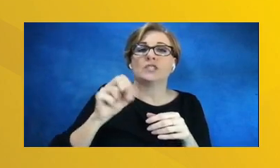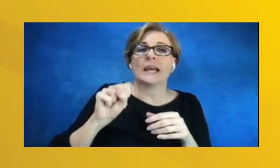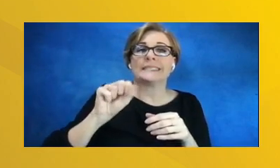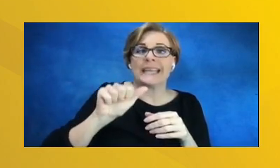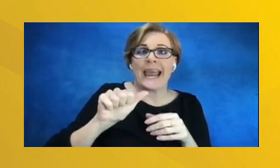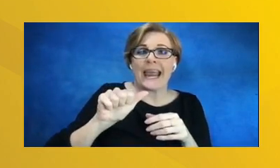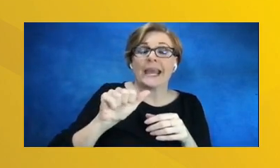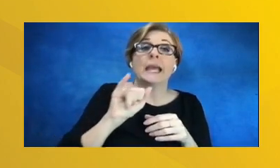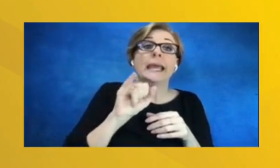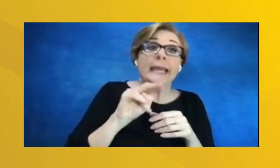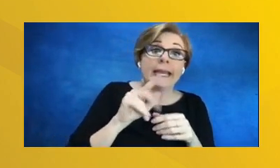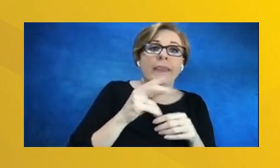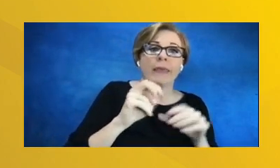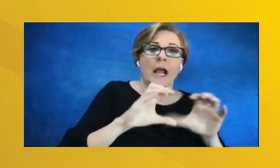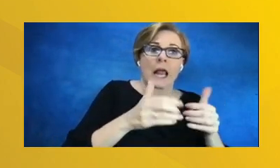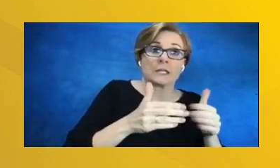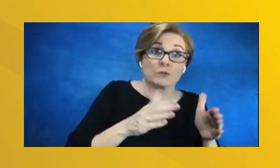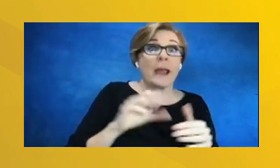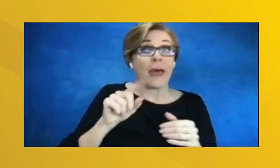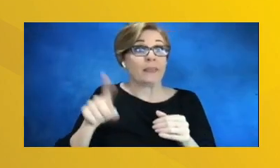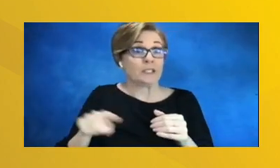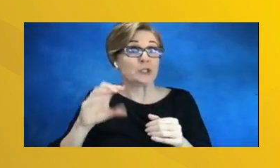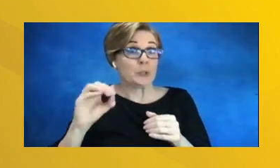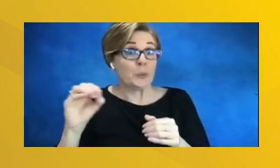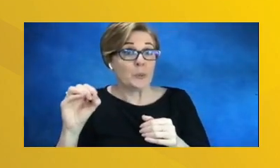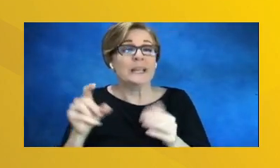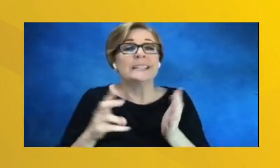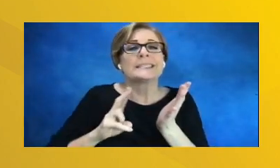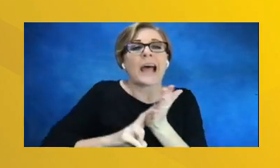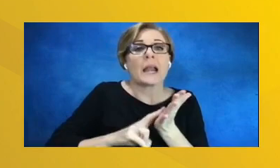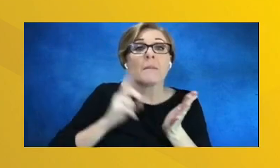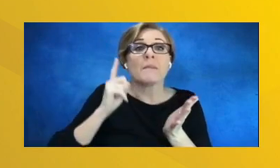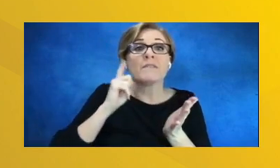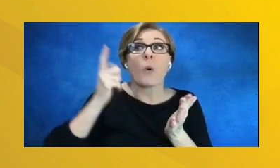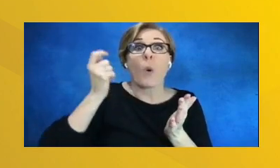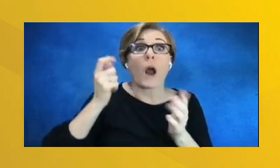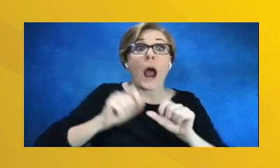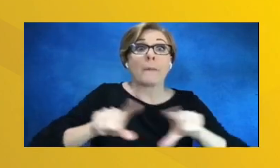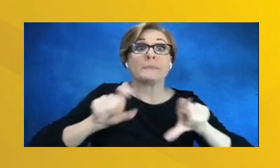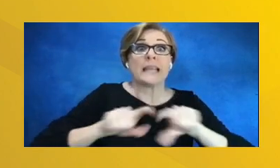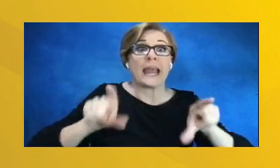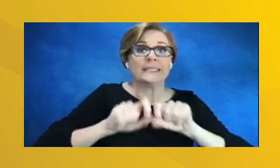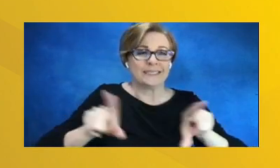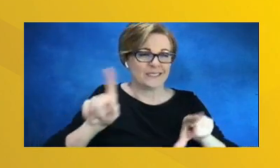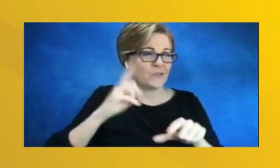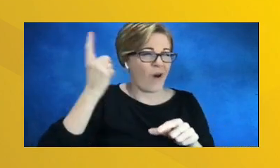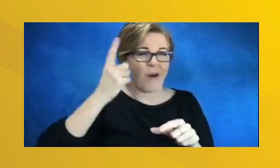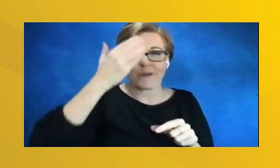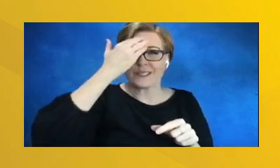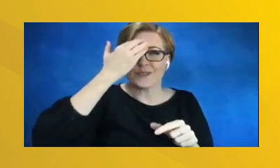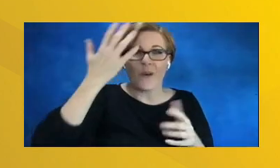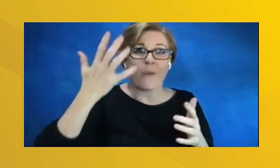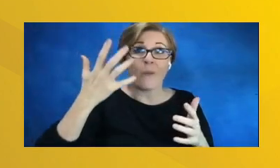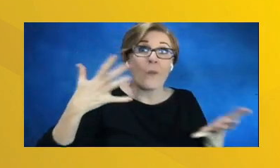can sign up to get updates from us, and then you'll always know everything that we've got cooking up. Right.